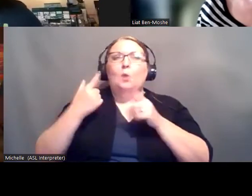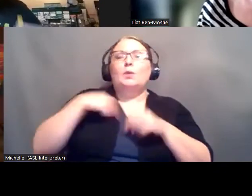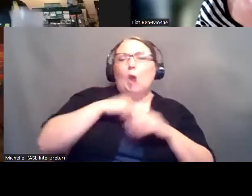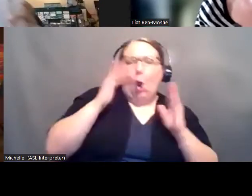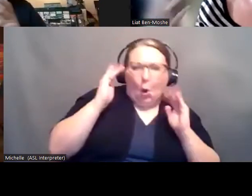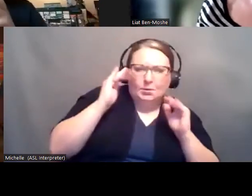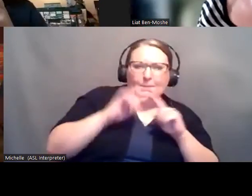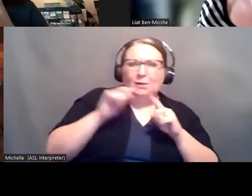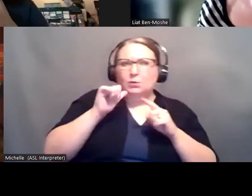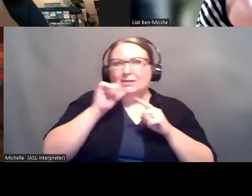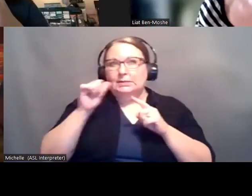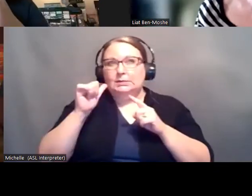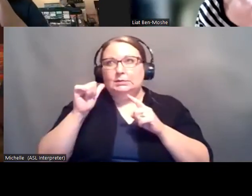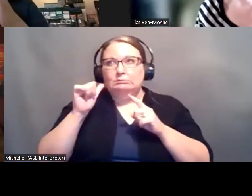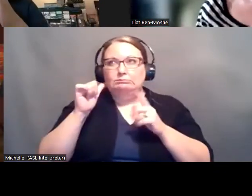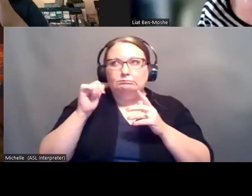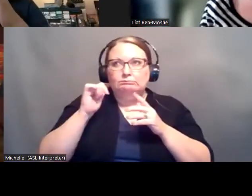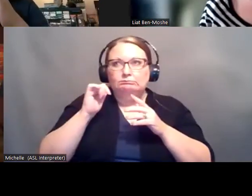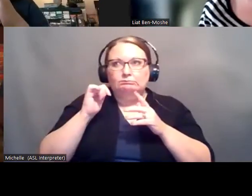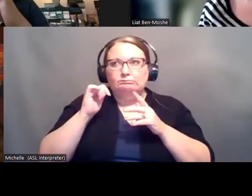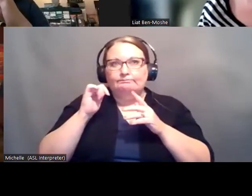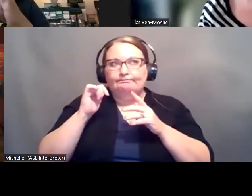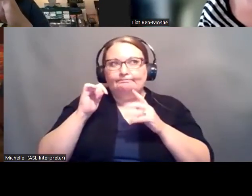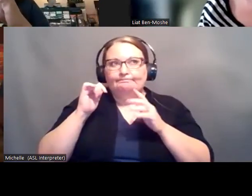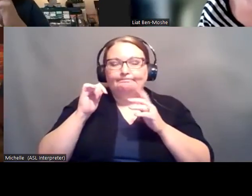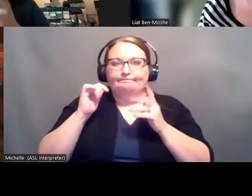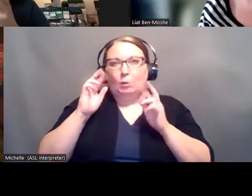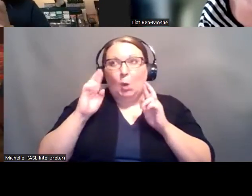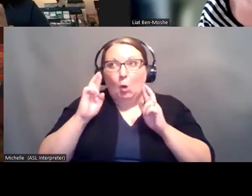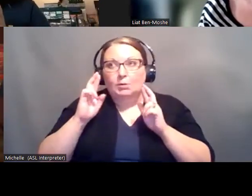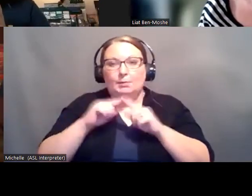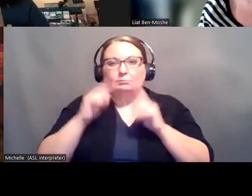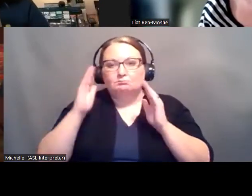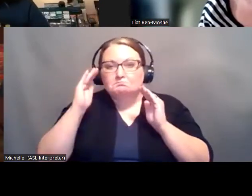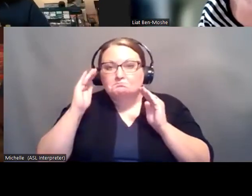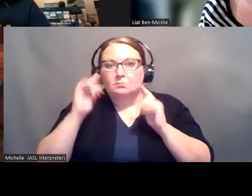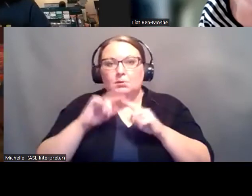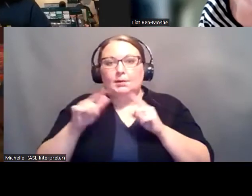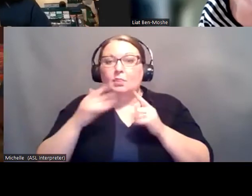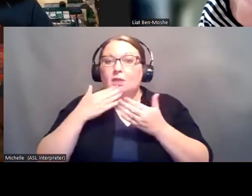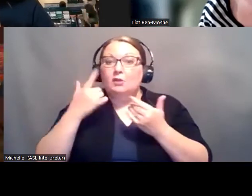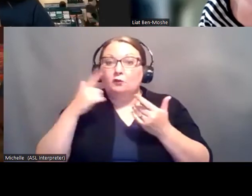like built on. So you know, thanks for making this space,